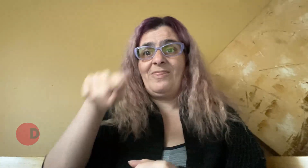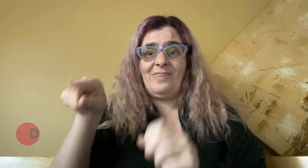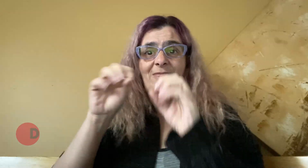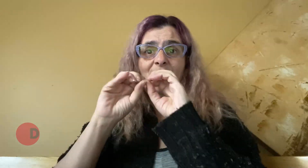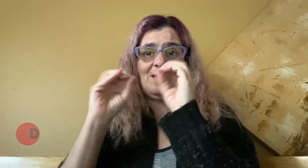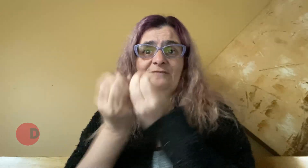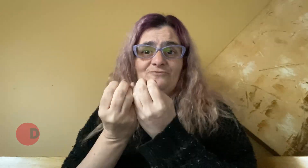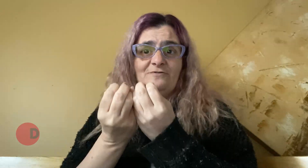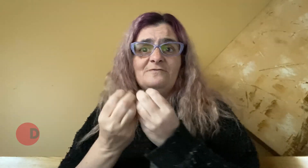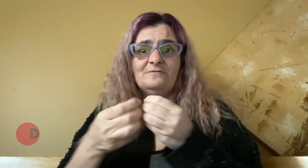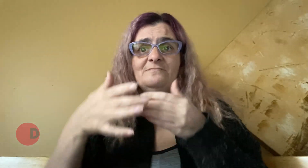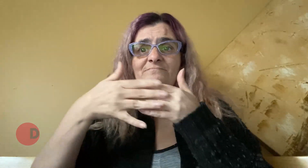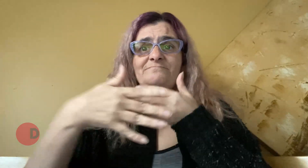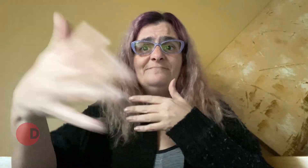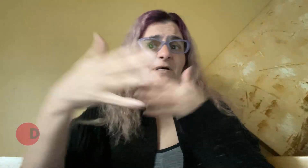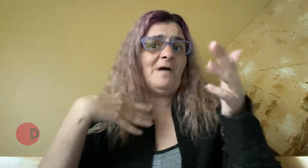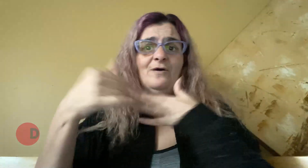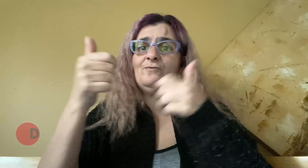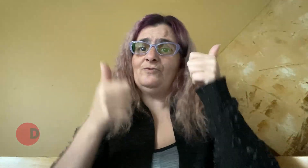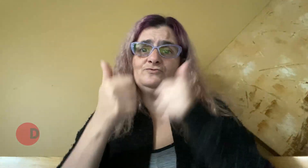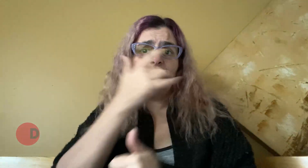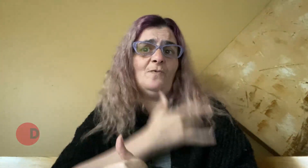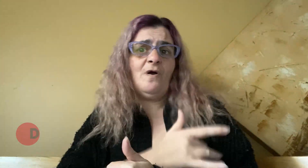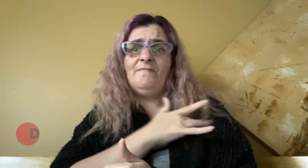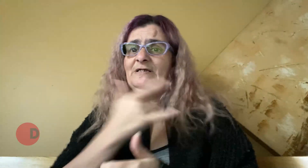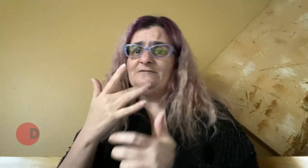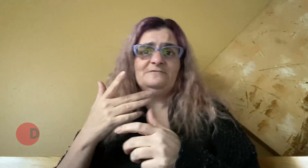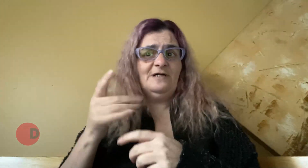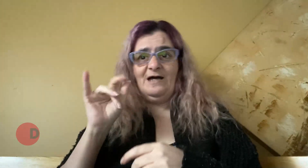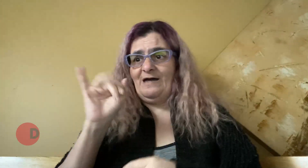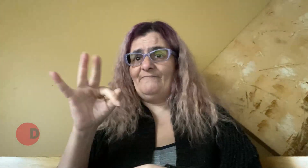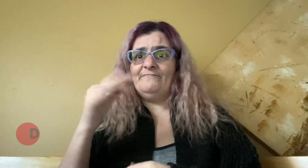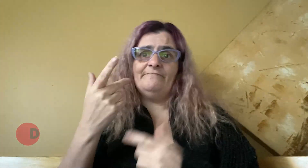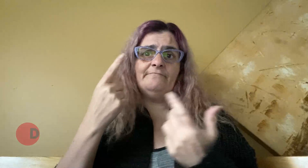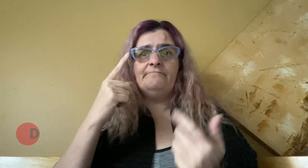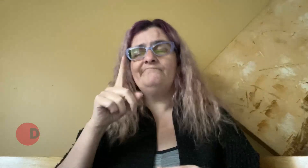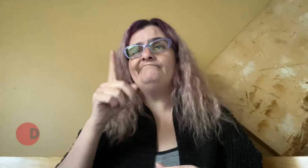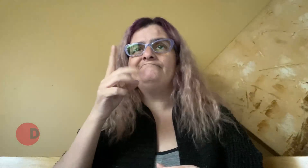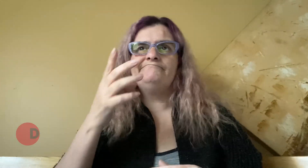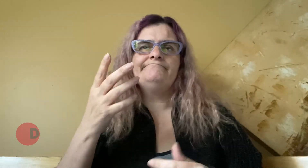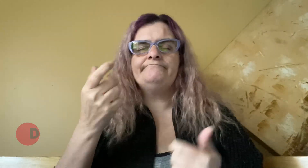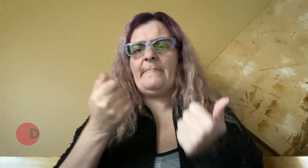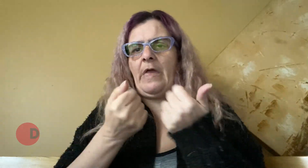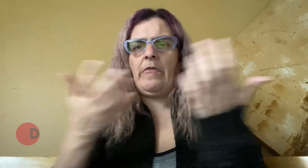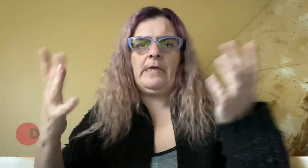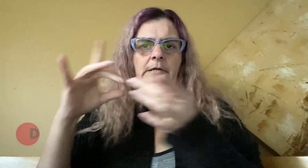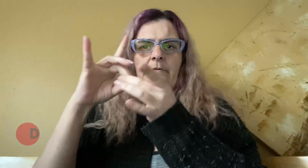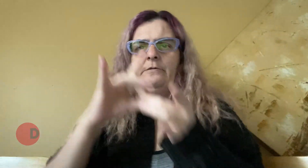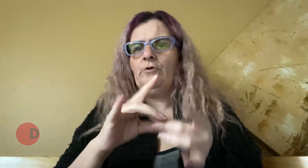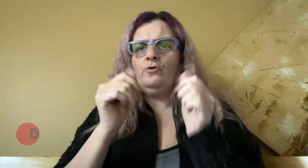no matter in which province if it is related to a group within the